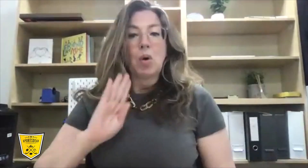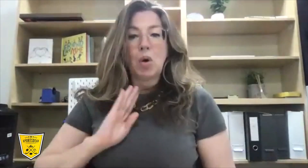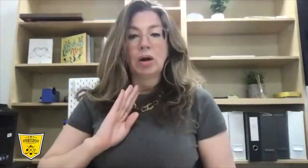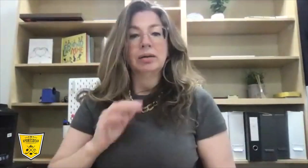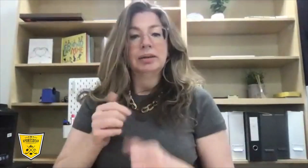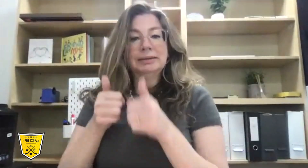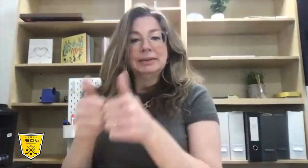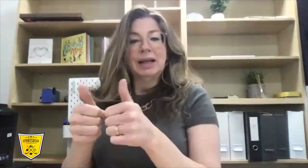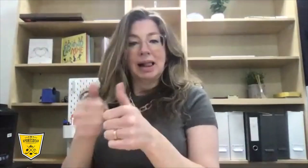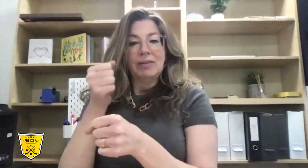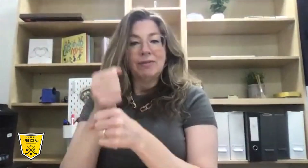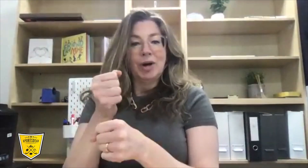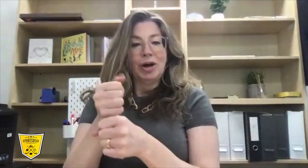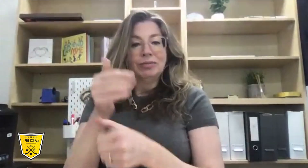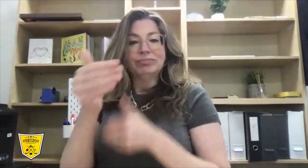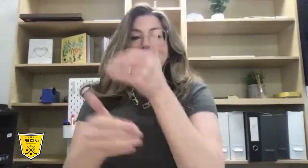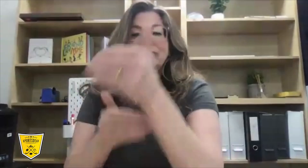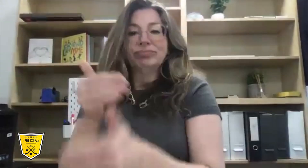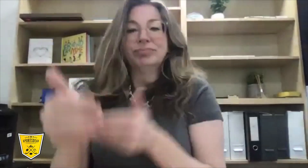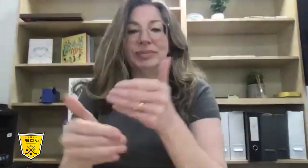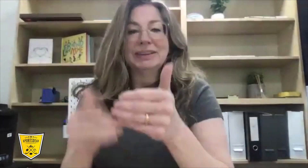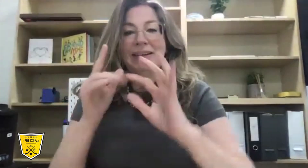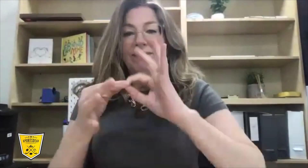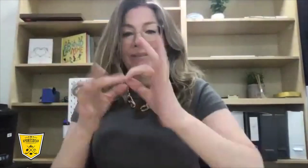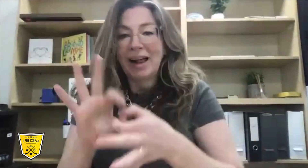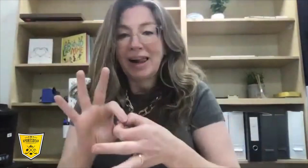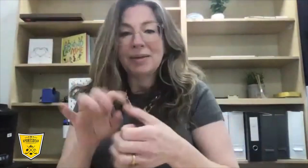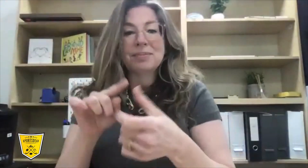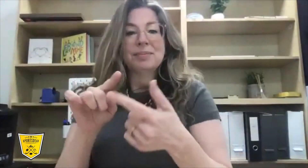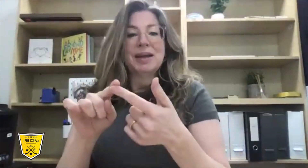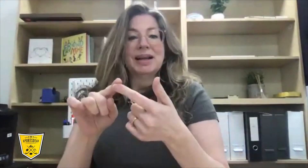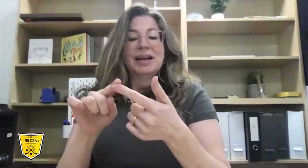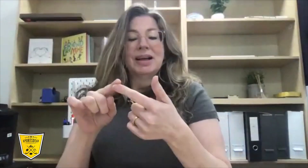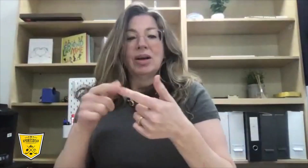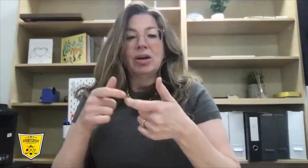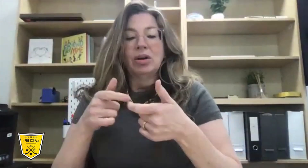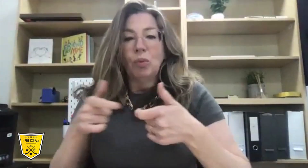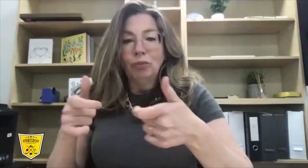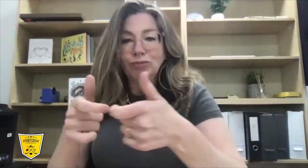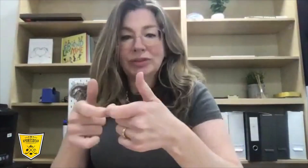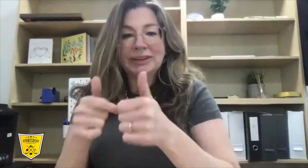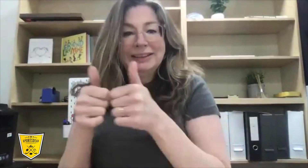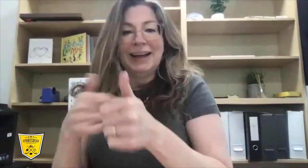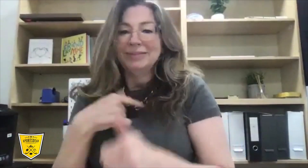and do the work himself on the Deaflympics and Congress, etc.